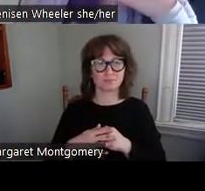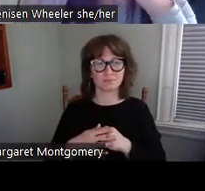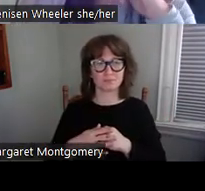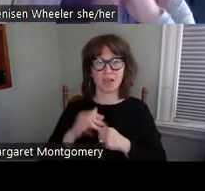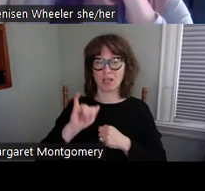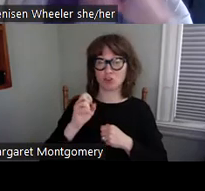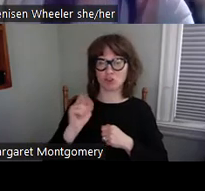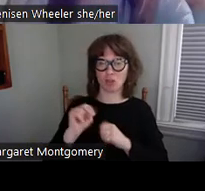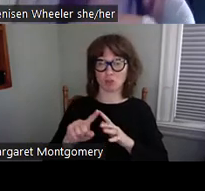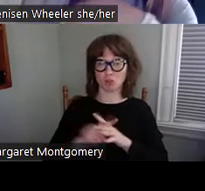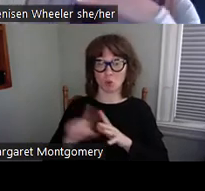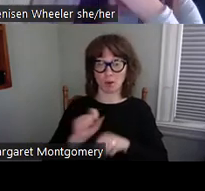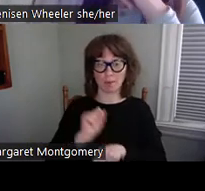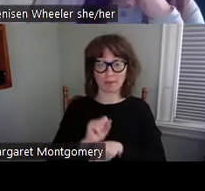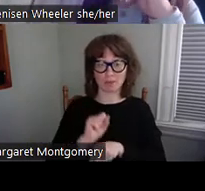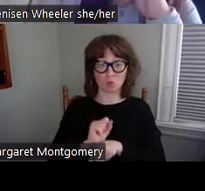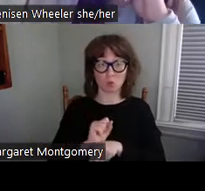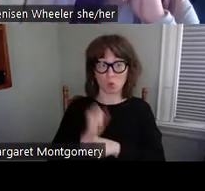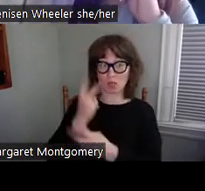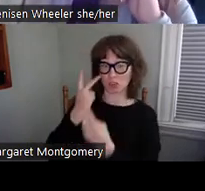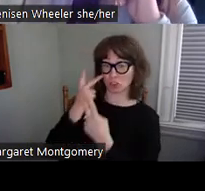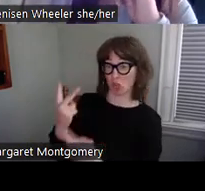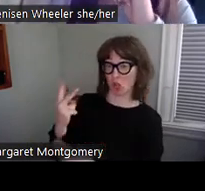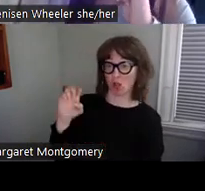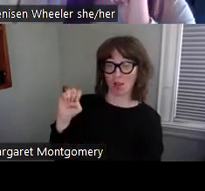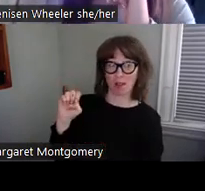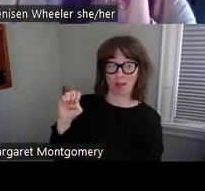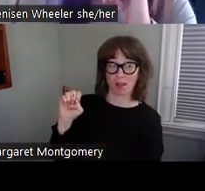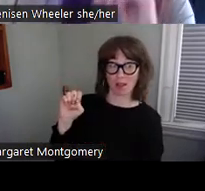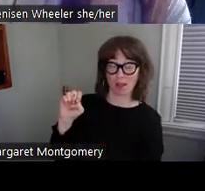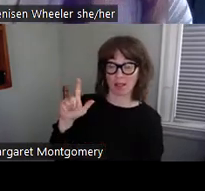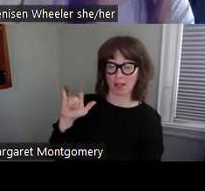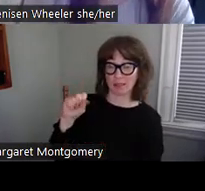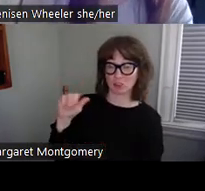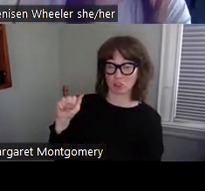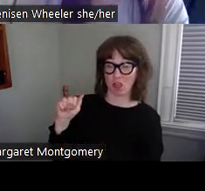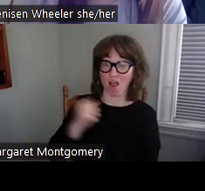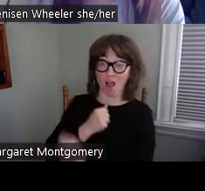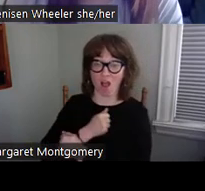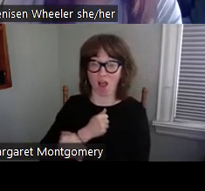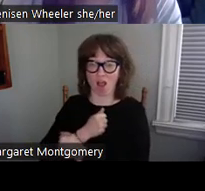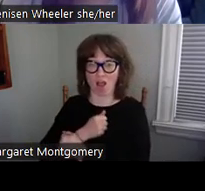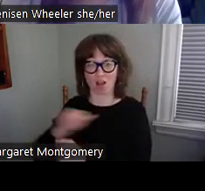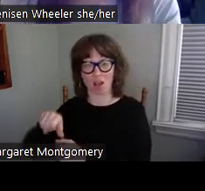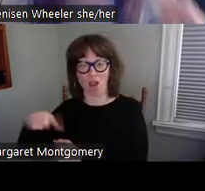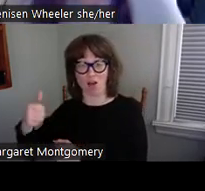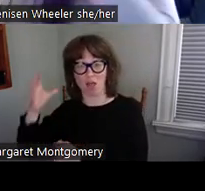13:14:03 John got your arm and pulled her to his car, where he called her a slot and a cheater. 13:14:08 If you saw this happen, what would